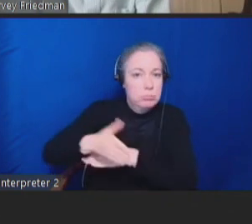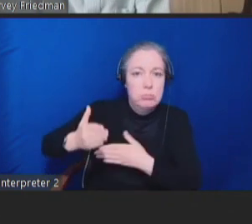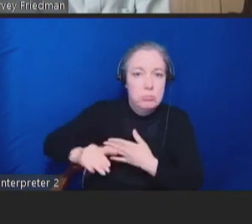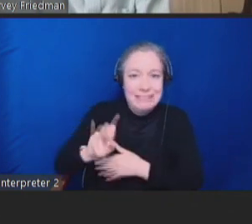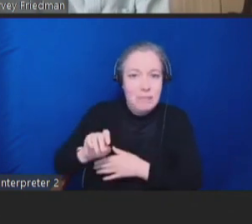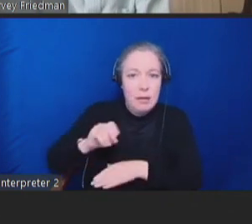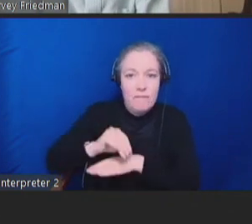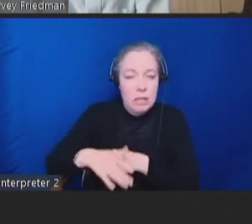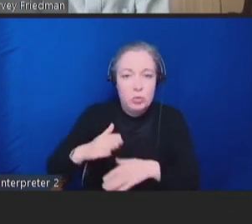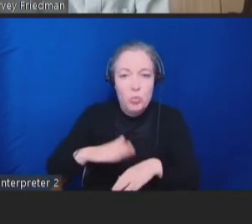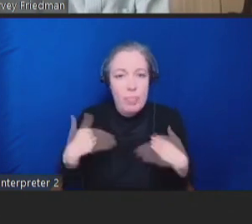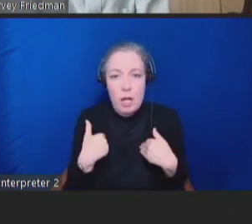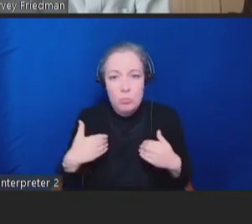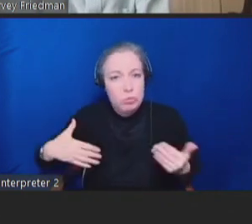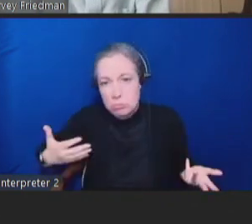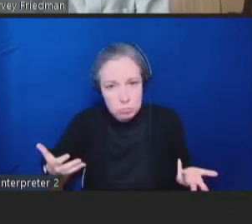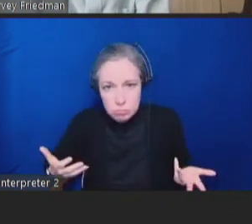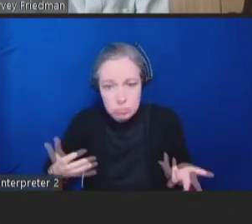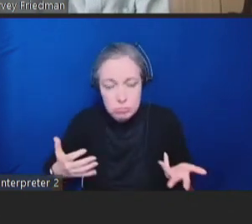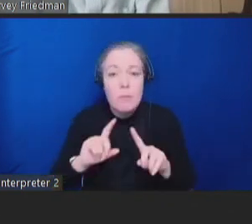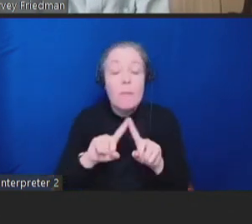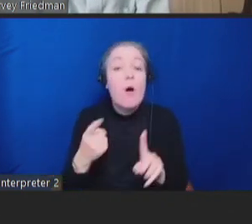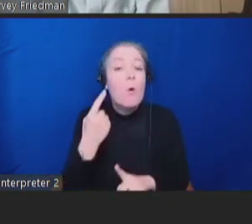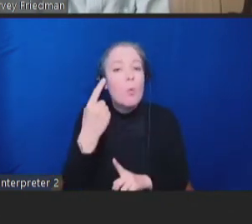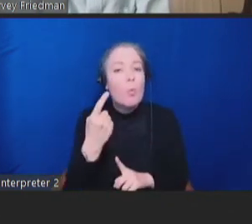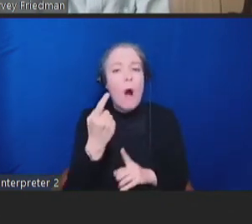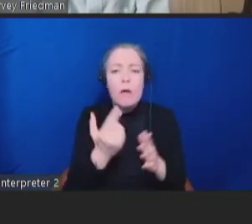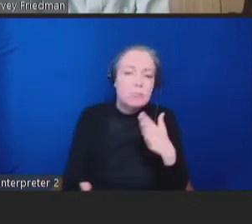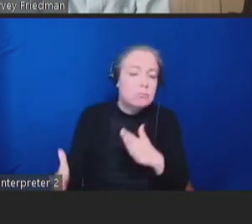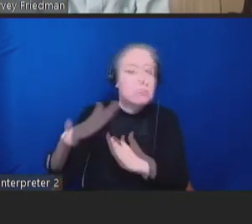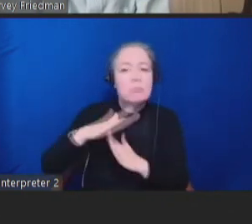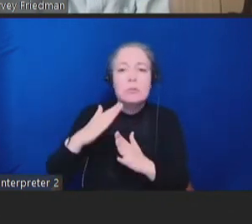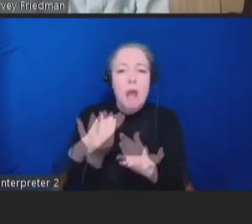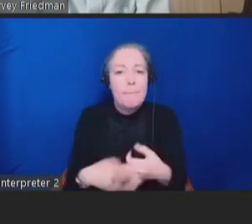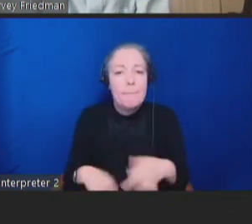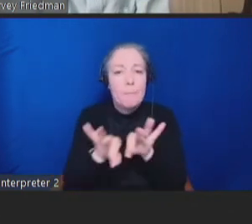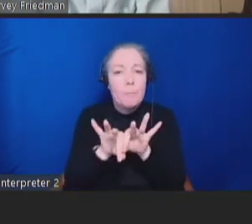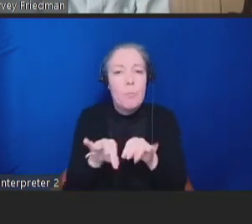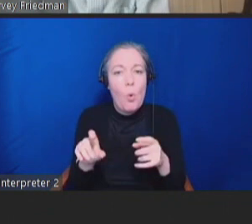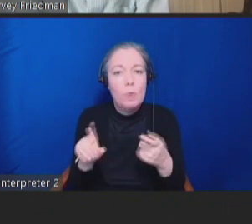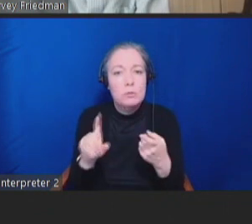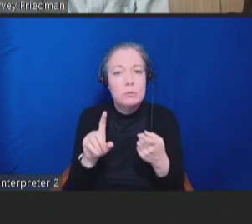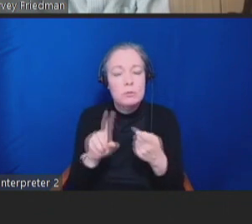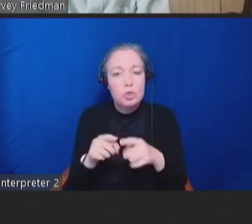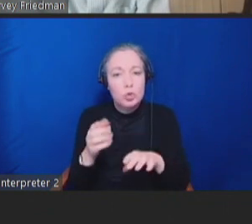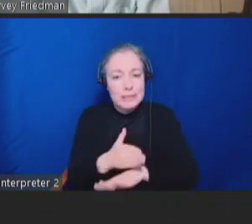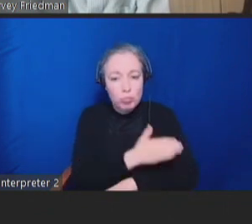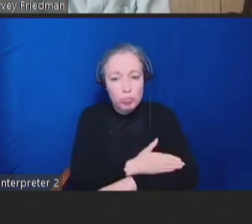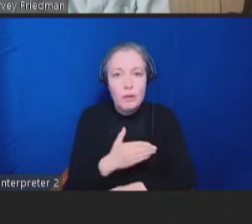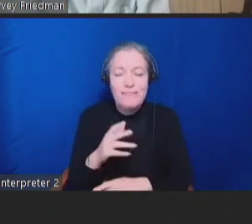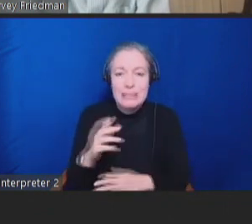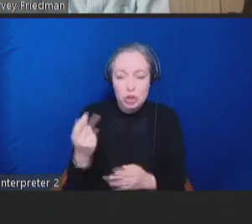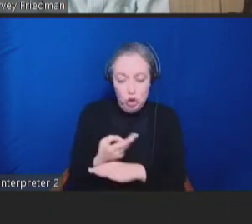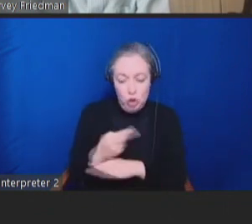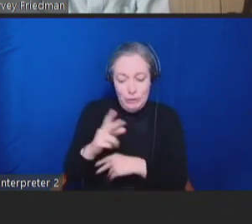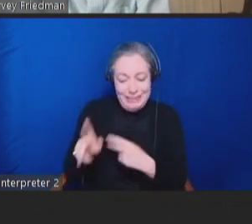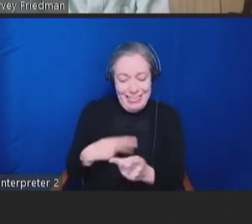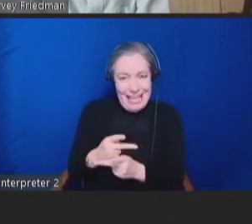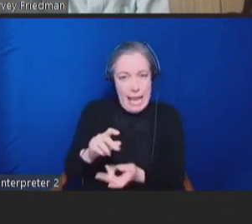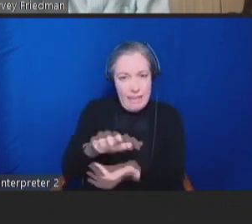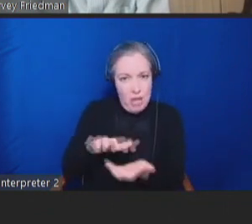is very -- that is paramount to improve is the kind of adjuvant because -- the Ribi adjuvant